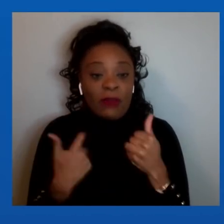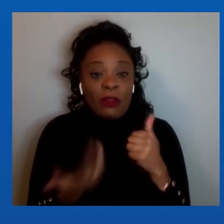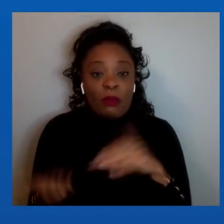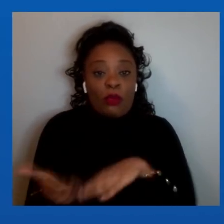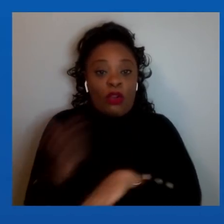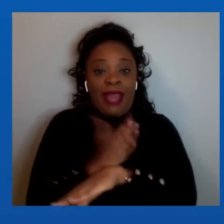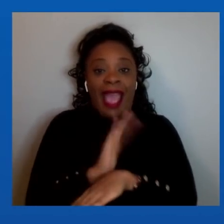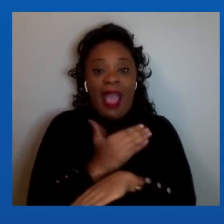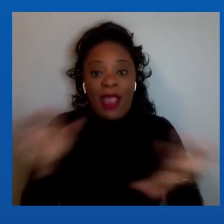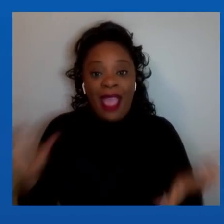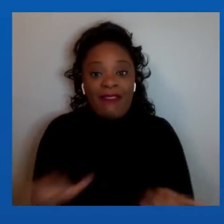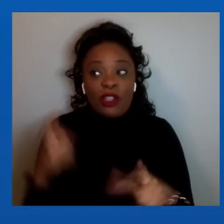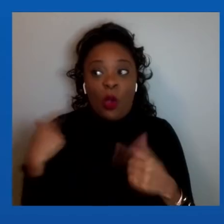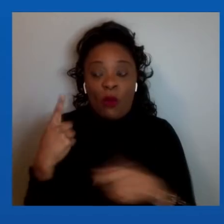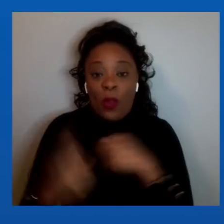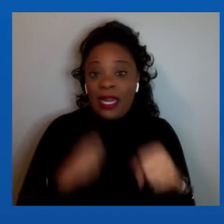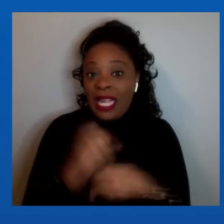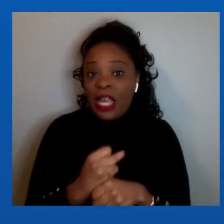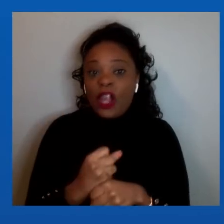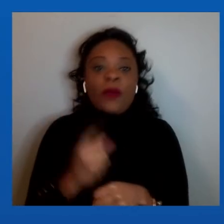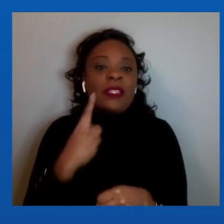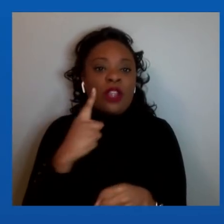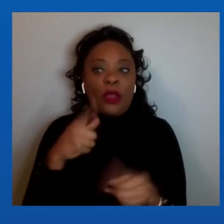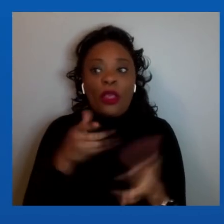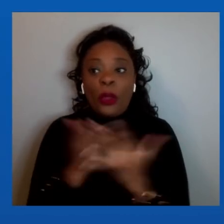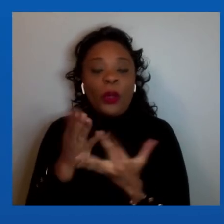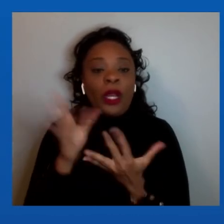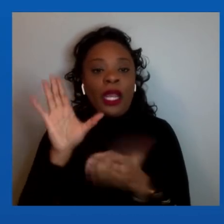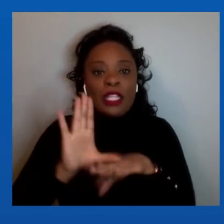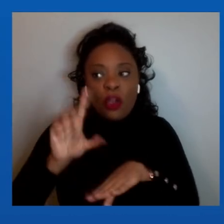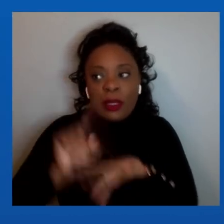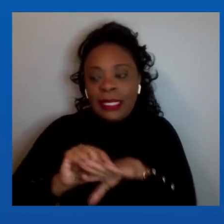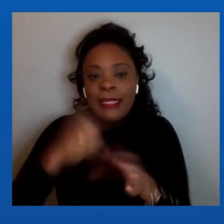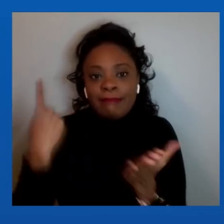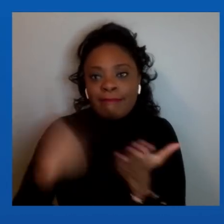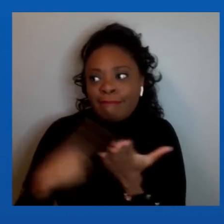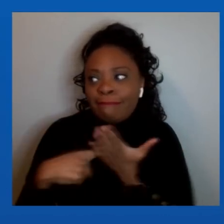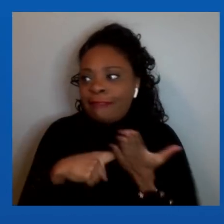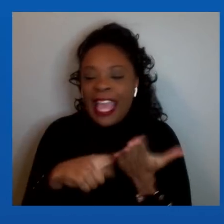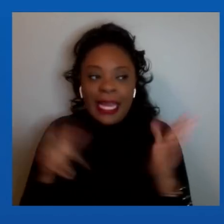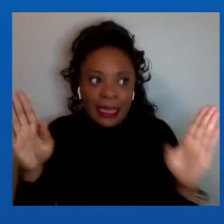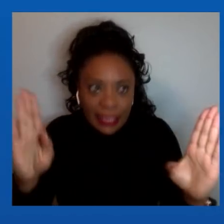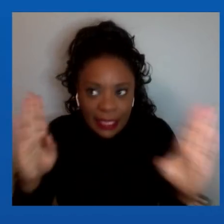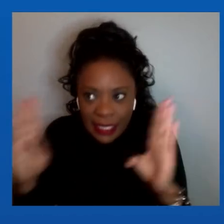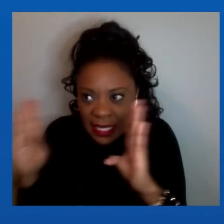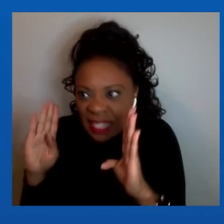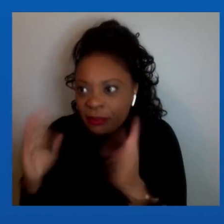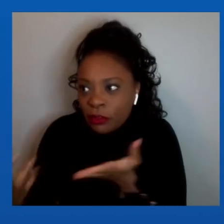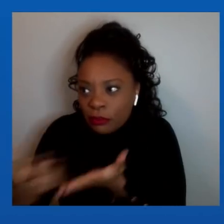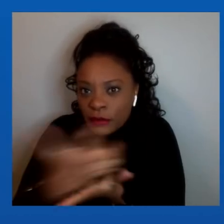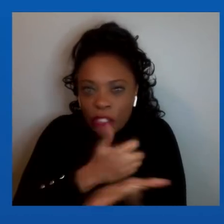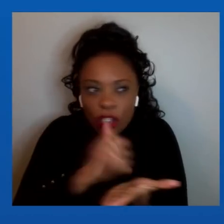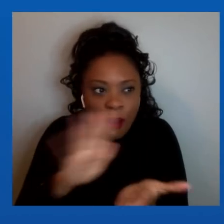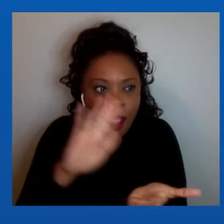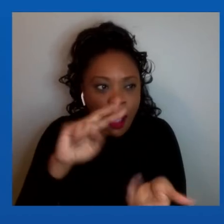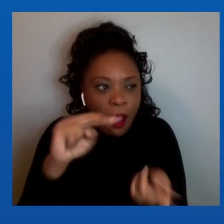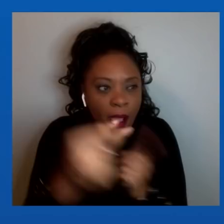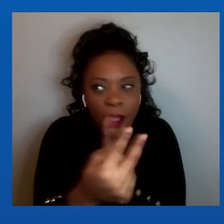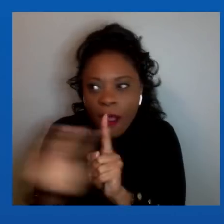it was due to consulting and listening with many of you, the grassroots champions of their child tax credit